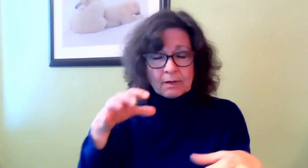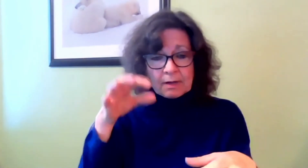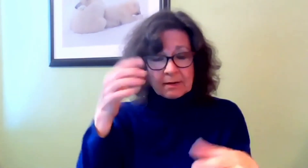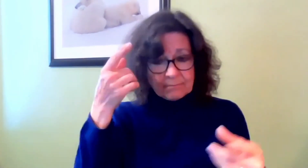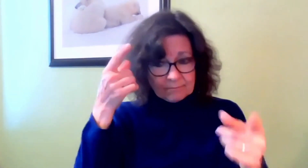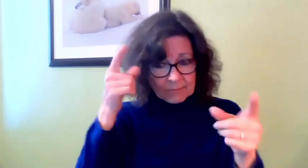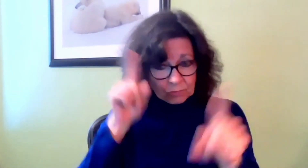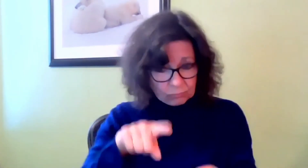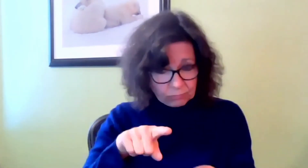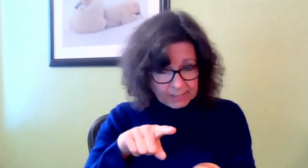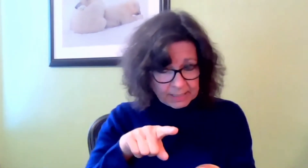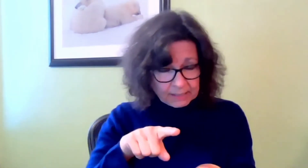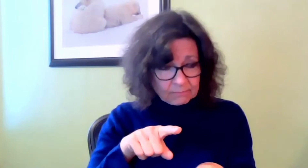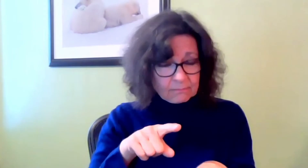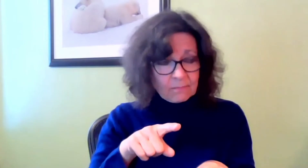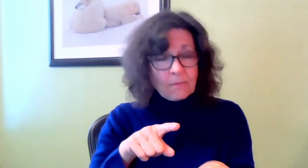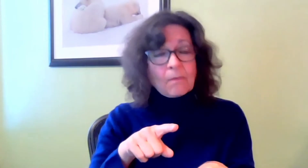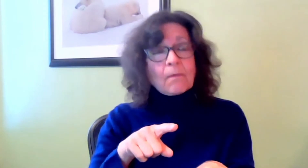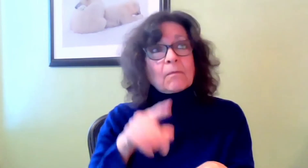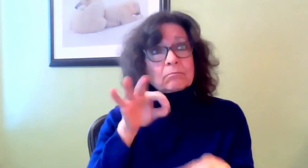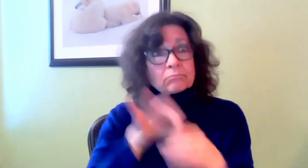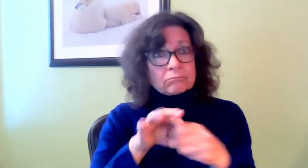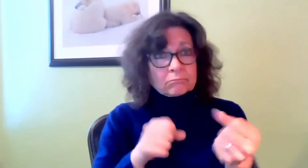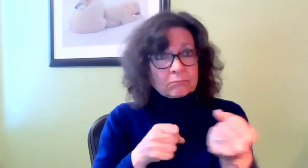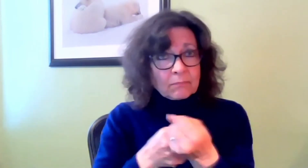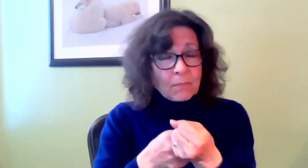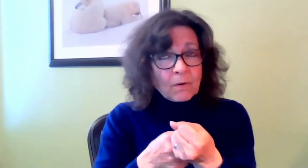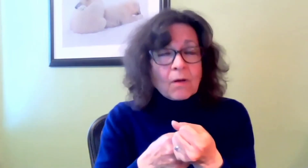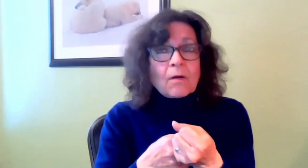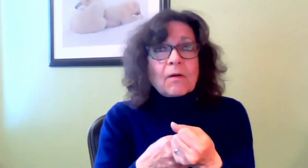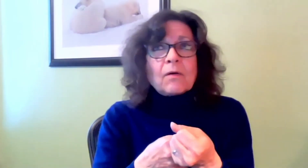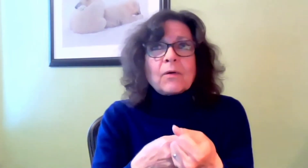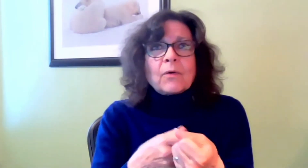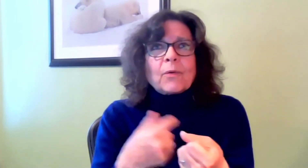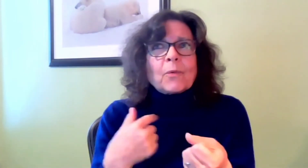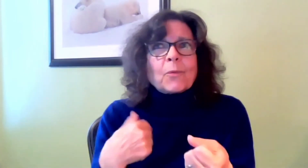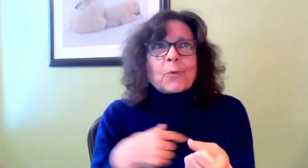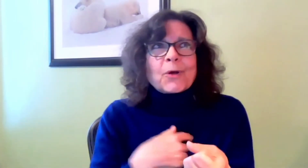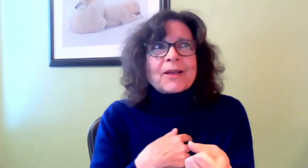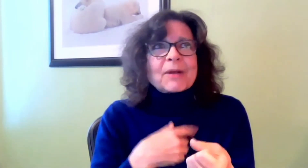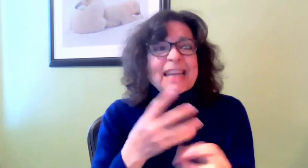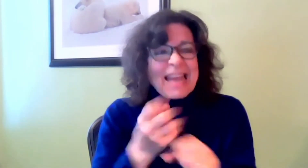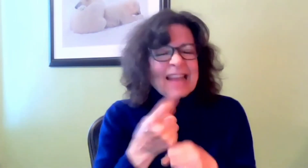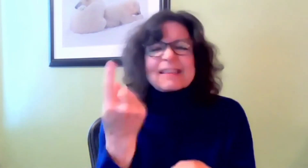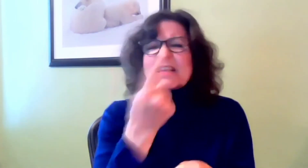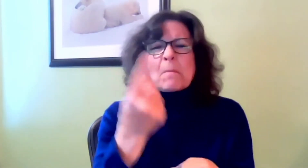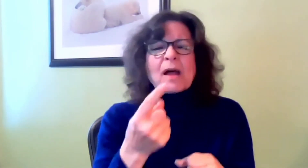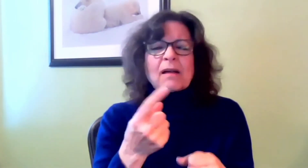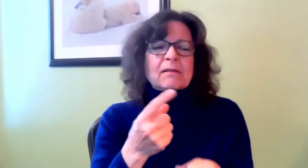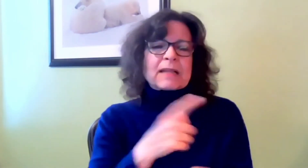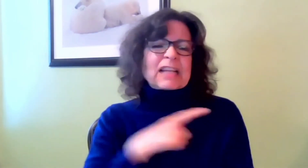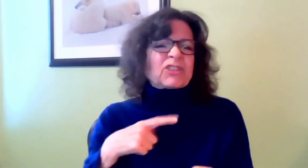After that, we brought the information to the Commission and agreed to support those causes.